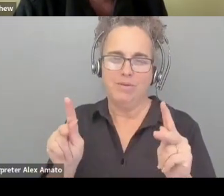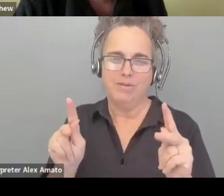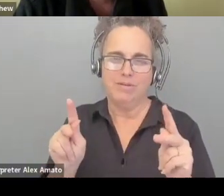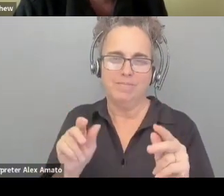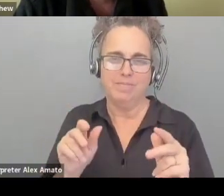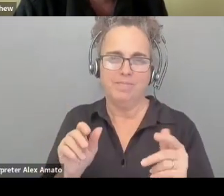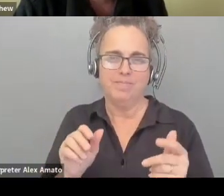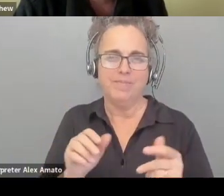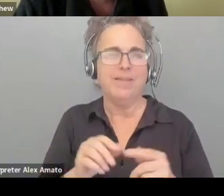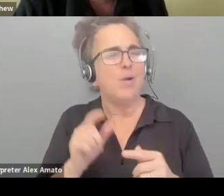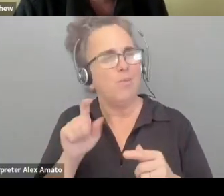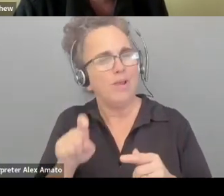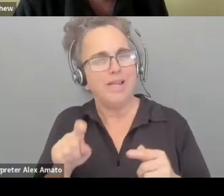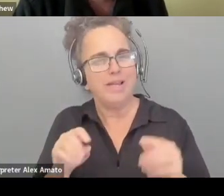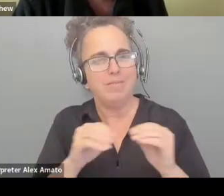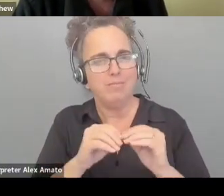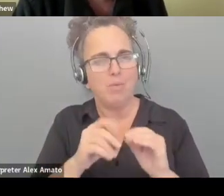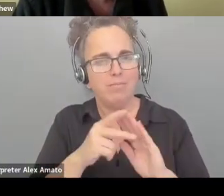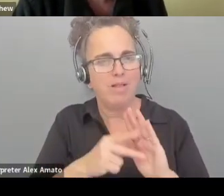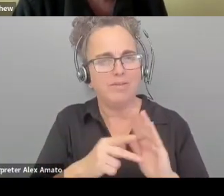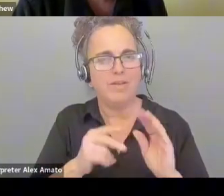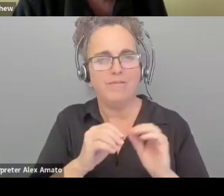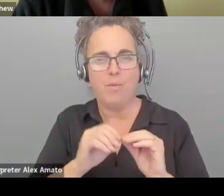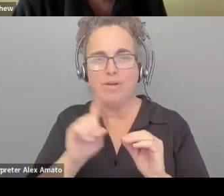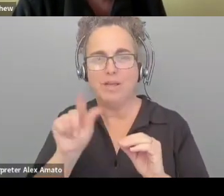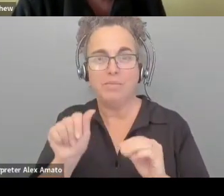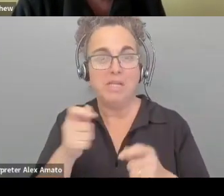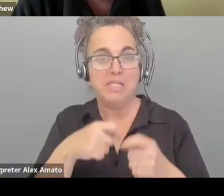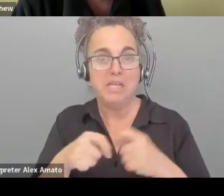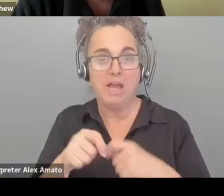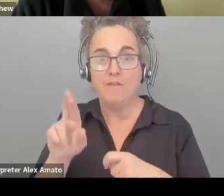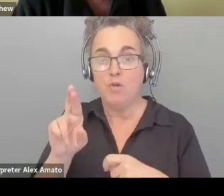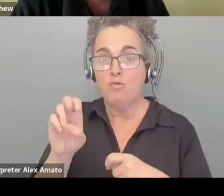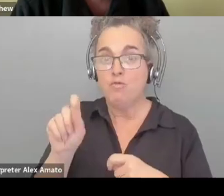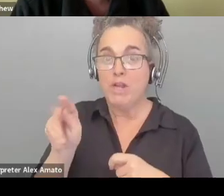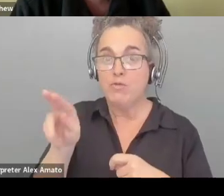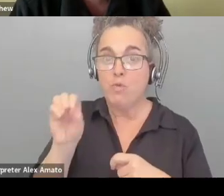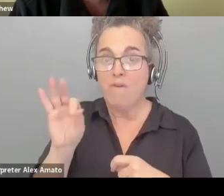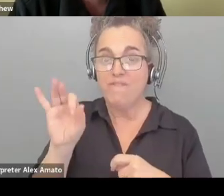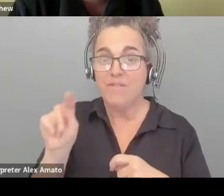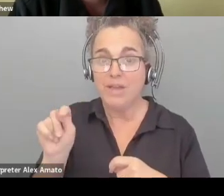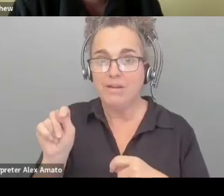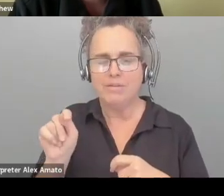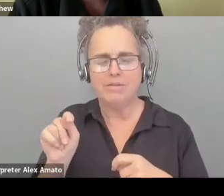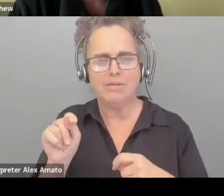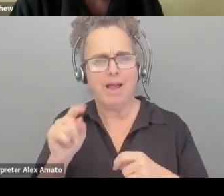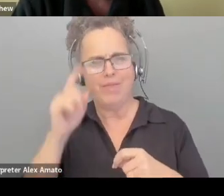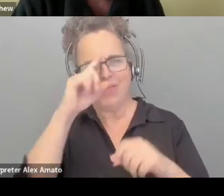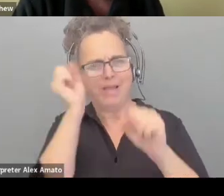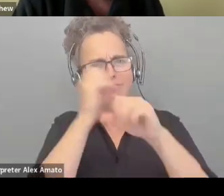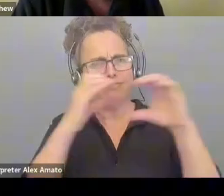that is more robust than thinking about retrofit, which is often what happens, I think about the future being disabled, whether